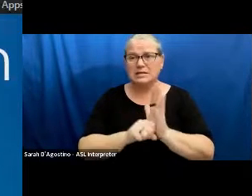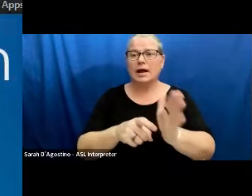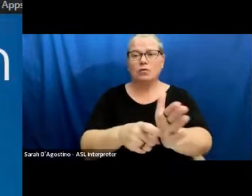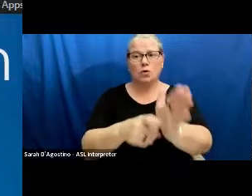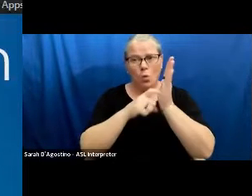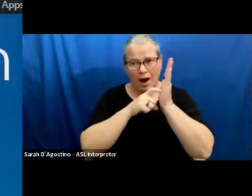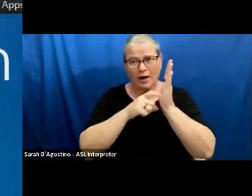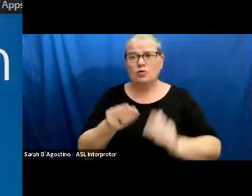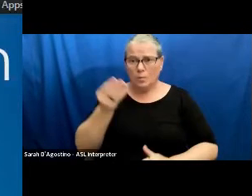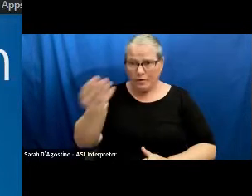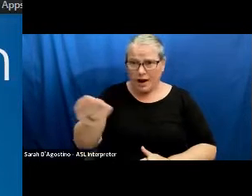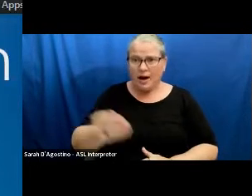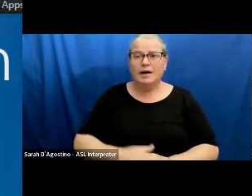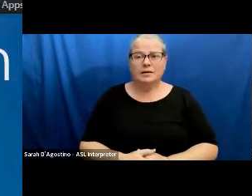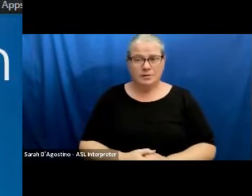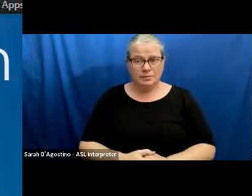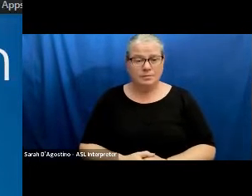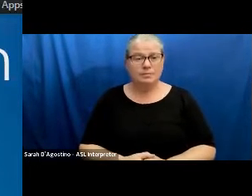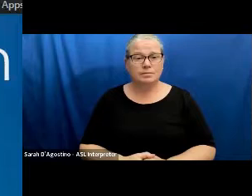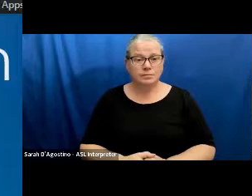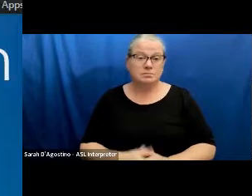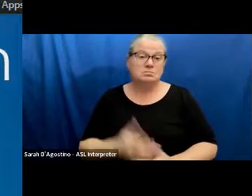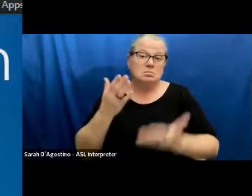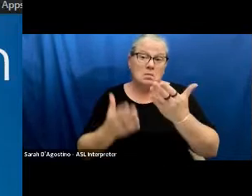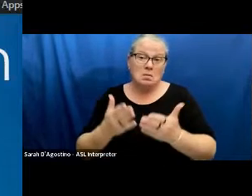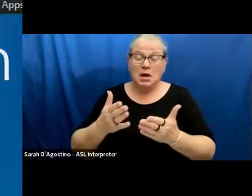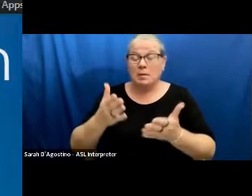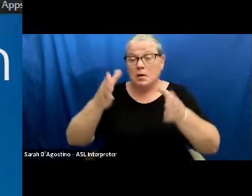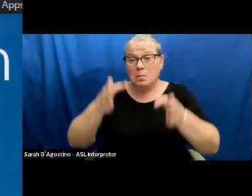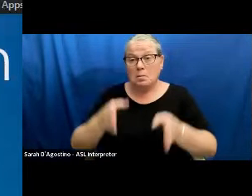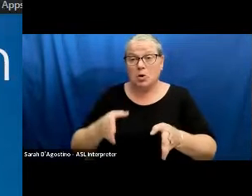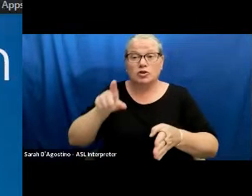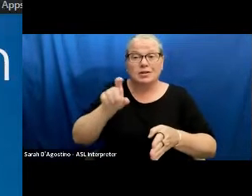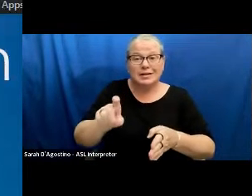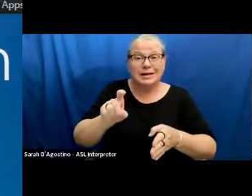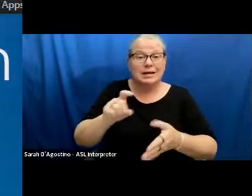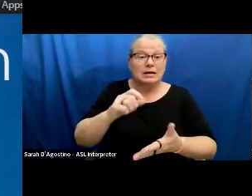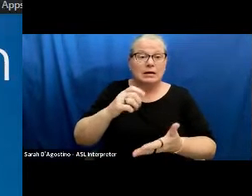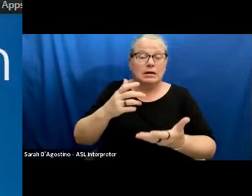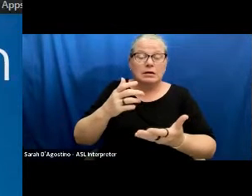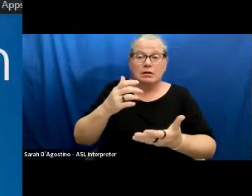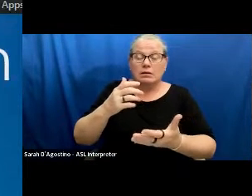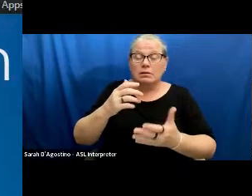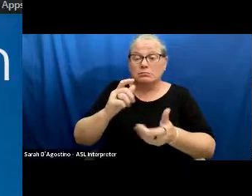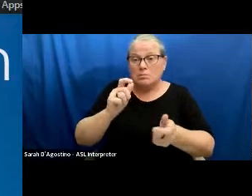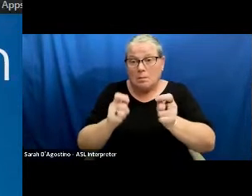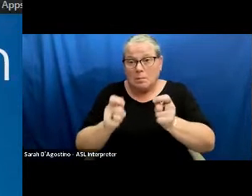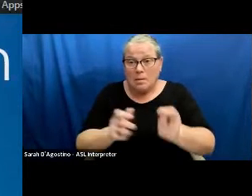a person may also need a reasonable modification and casting a ballot and they may need reasonable